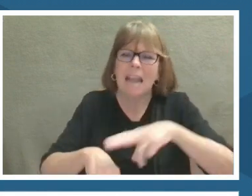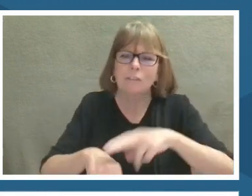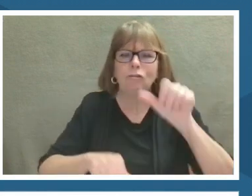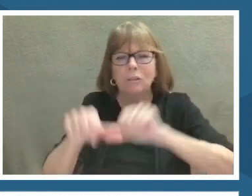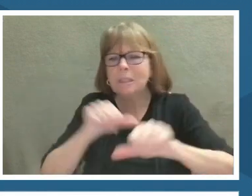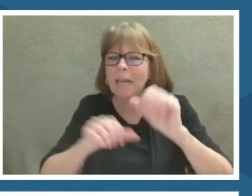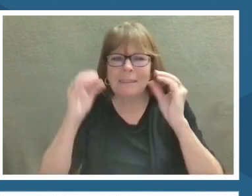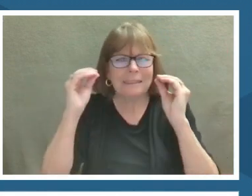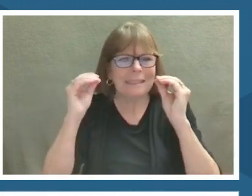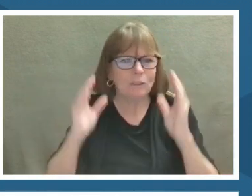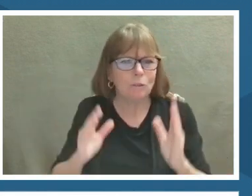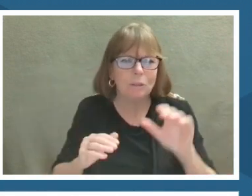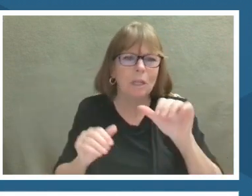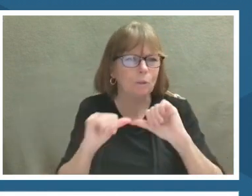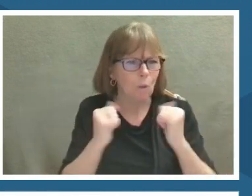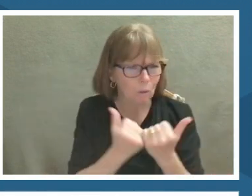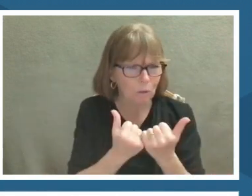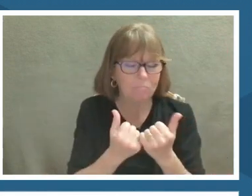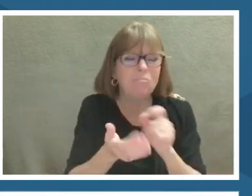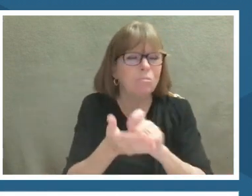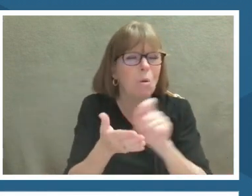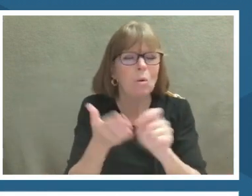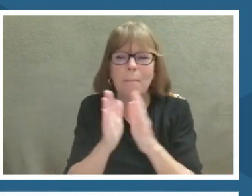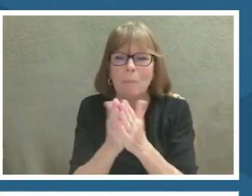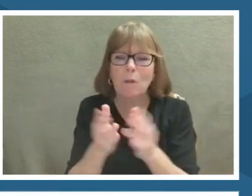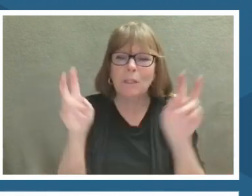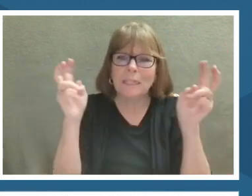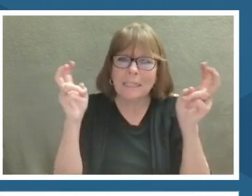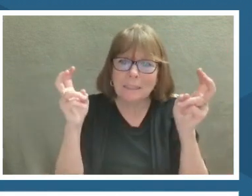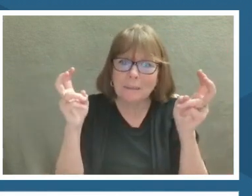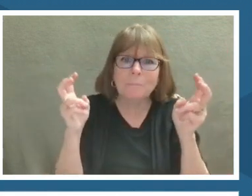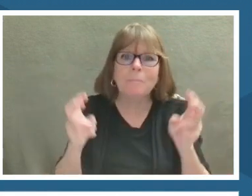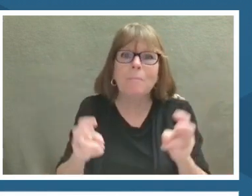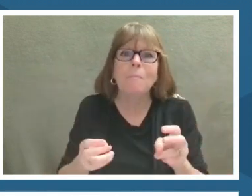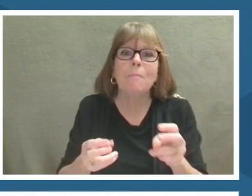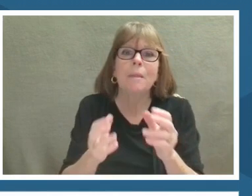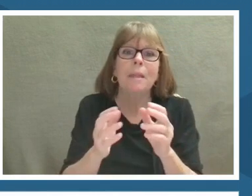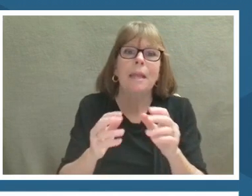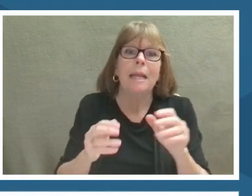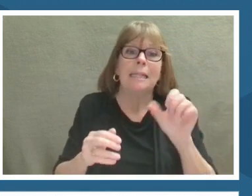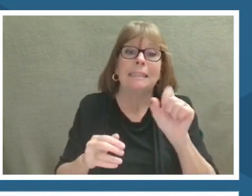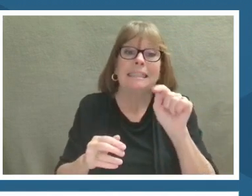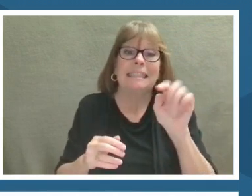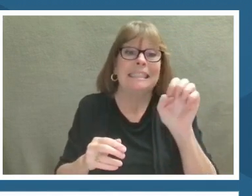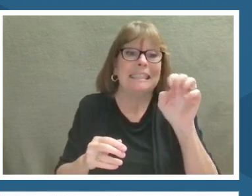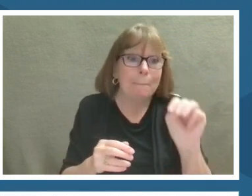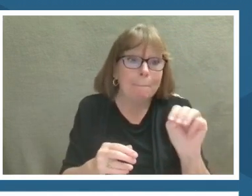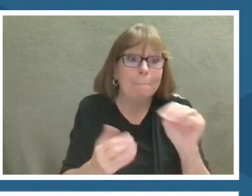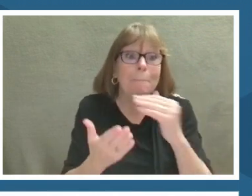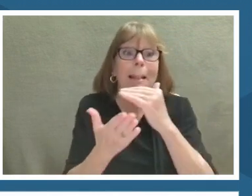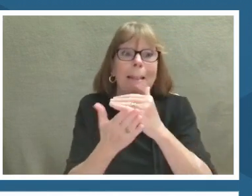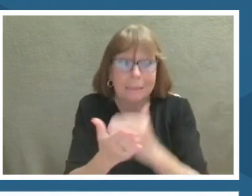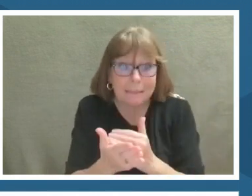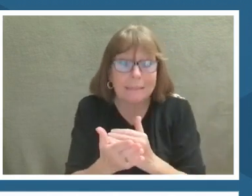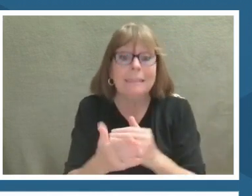wrote a book called stem lesson essentials and kelly and i worked